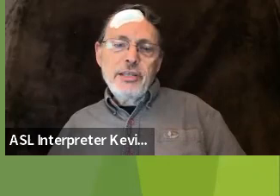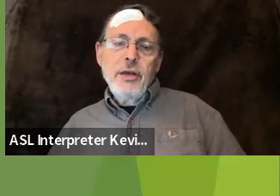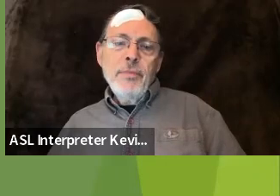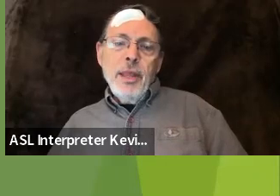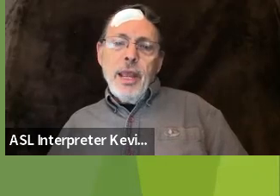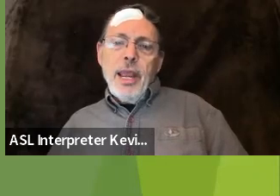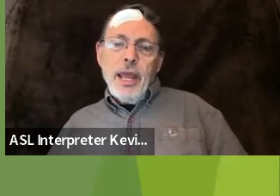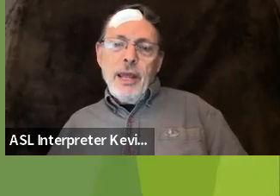in ASL.